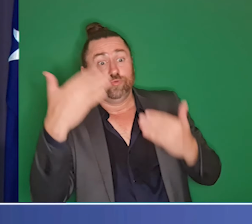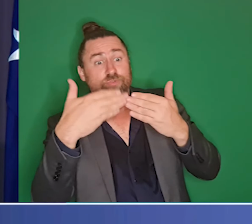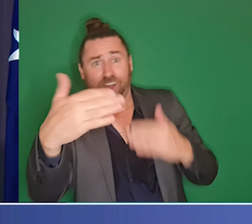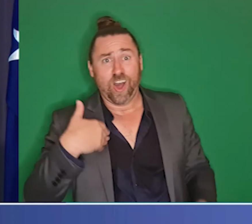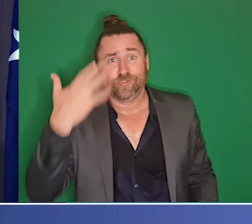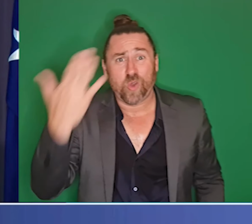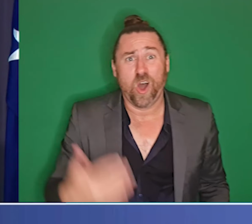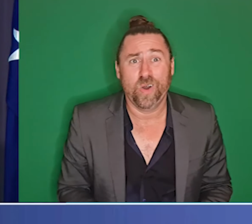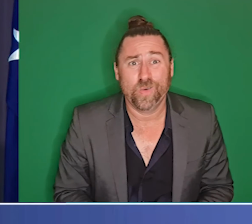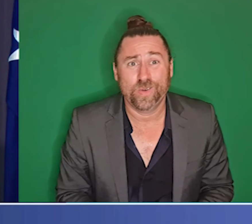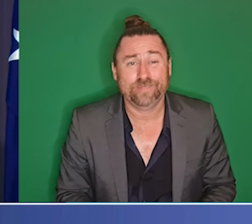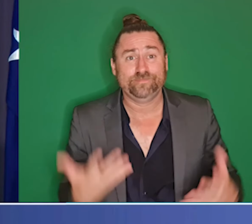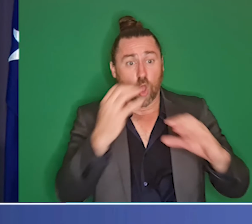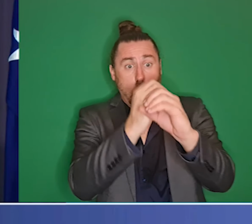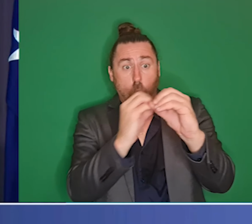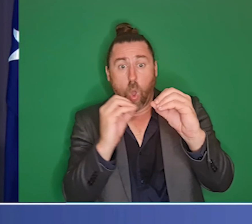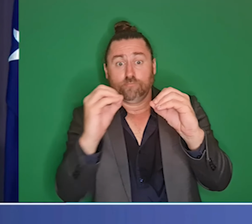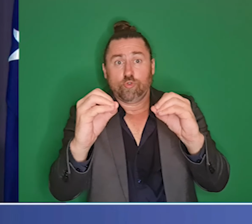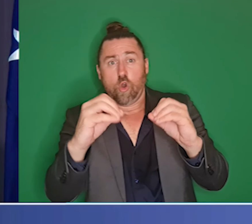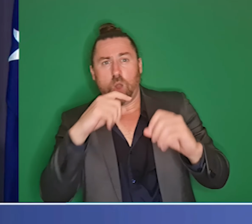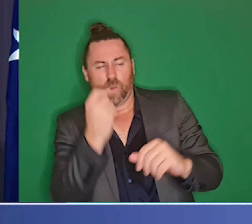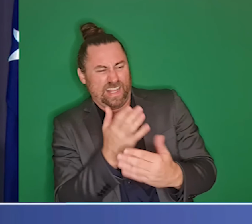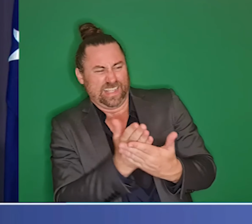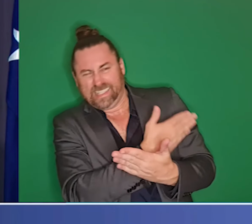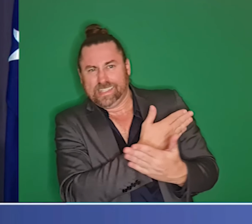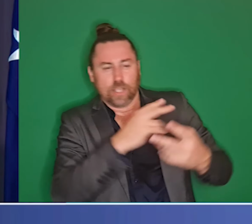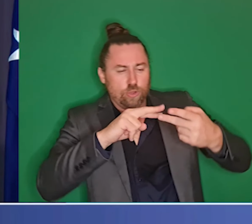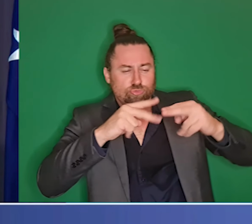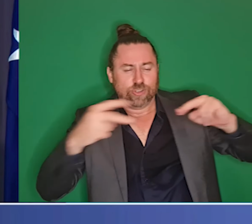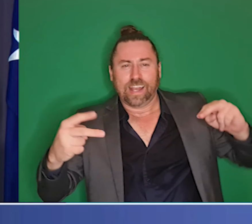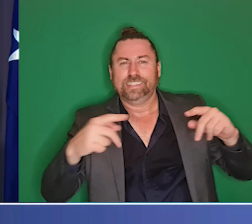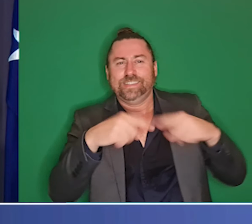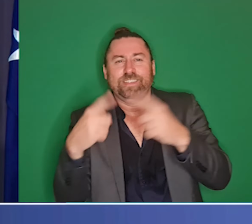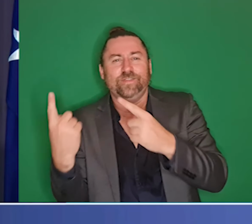Does Omicron protect against other versions of the virus? Possibly.